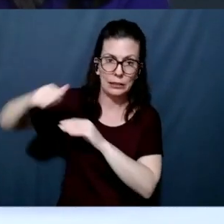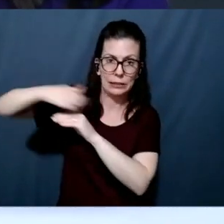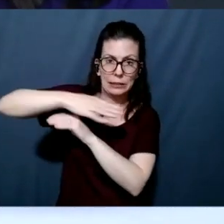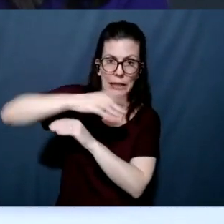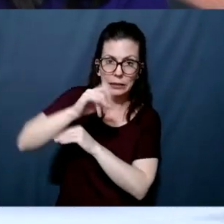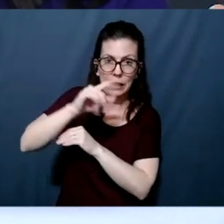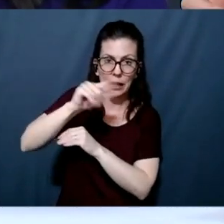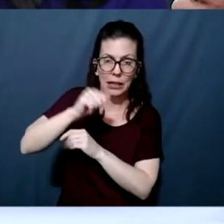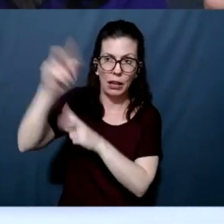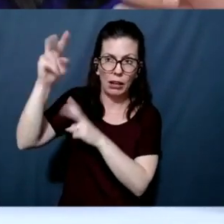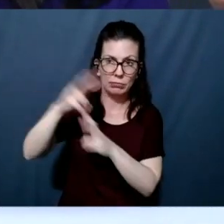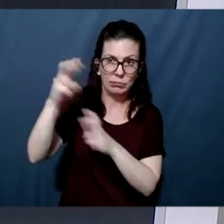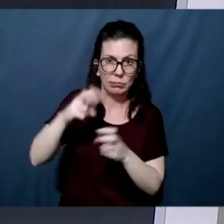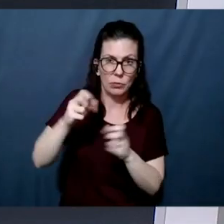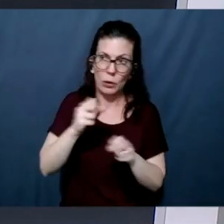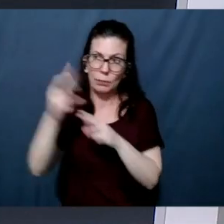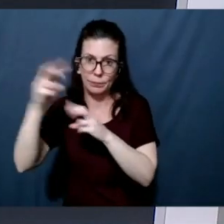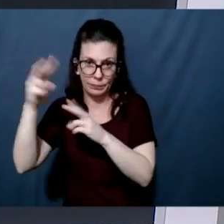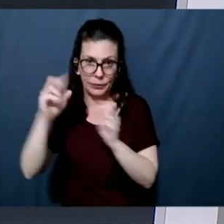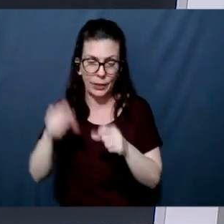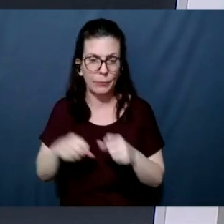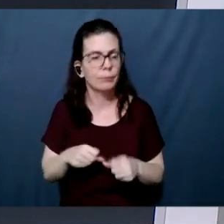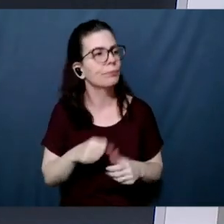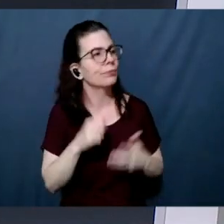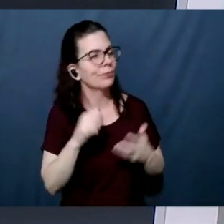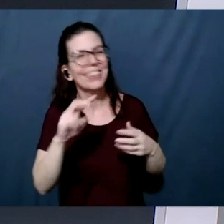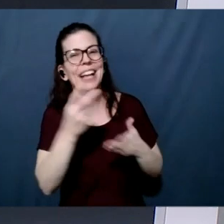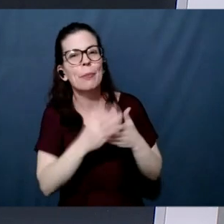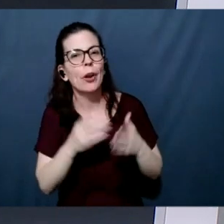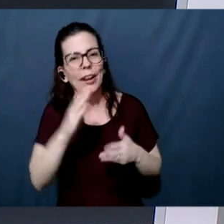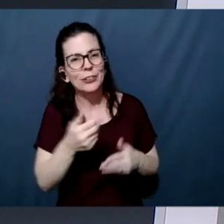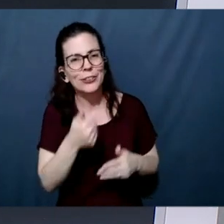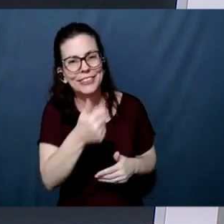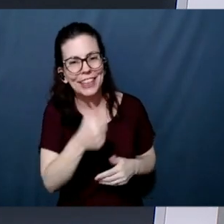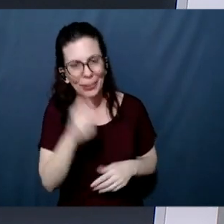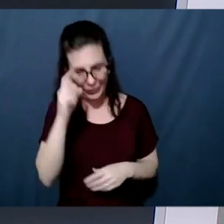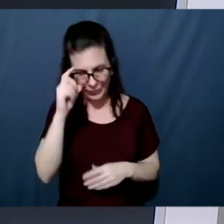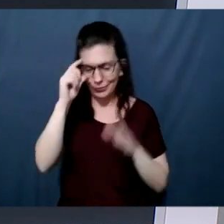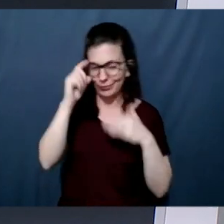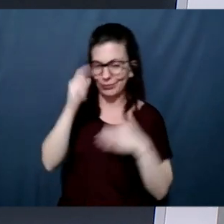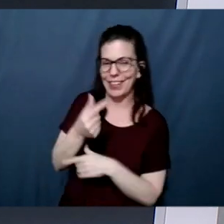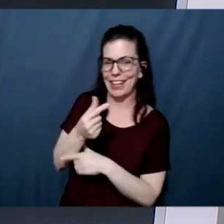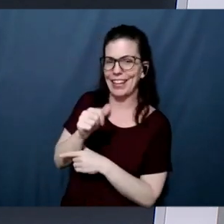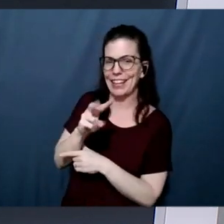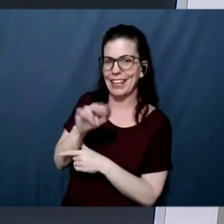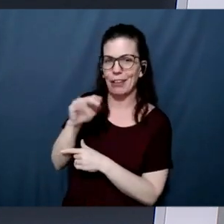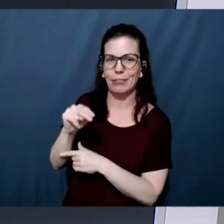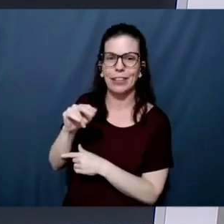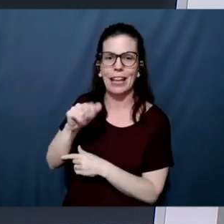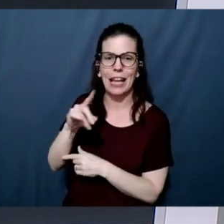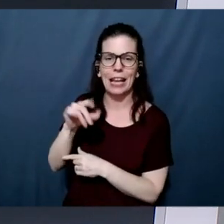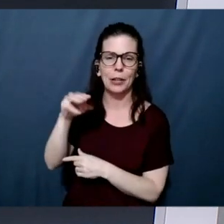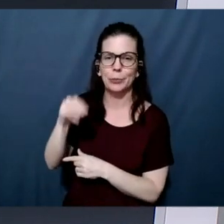Okay and then the second part is you were gonna introduce yourself. Gavin Adams, am an outreach specialists with AWS.